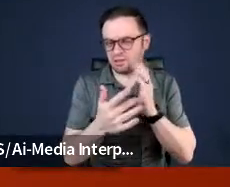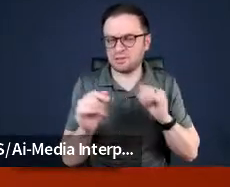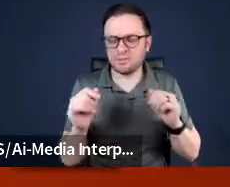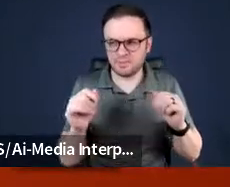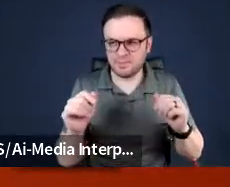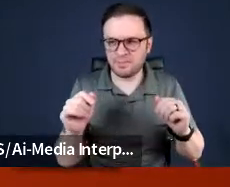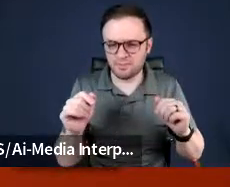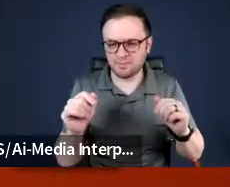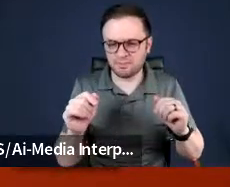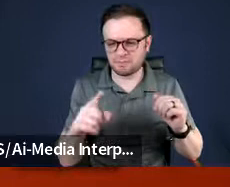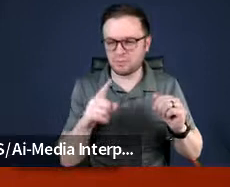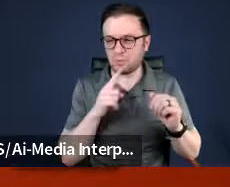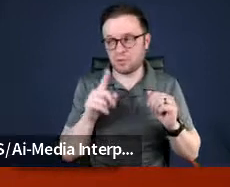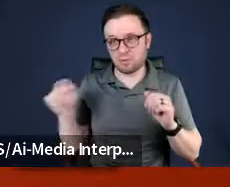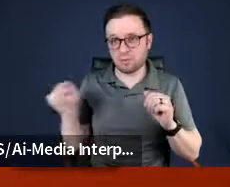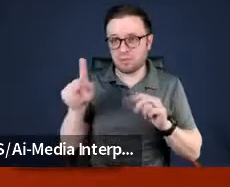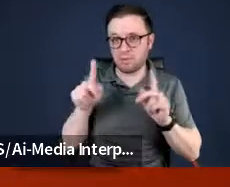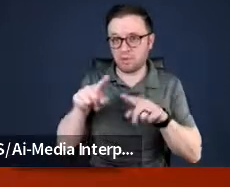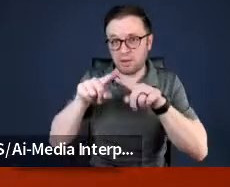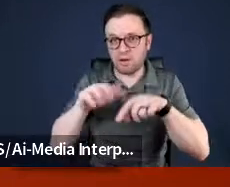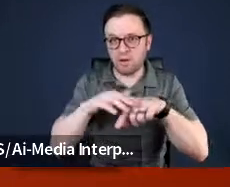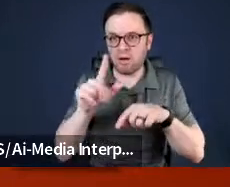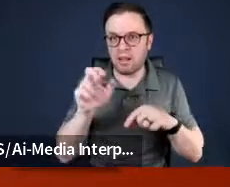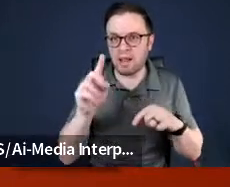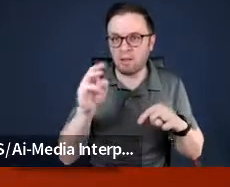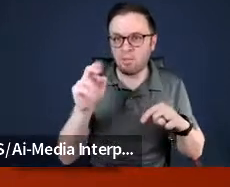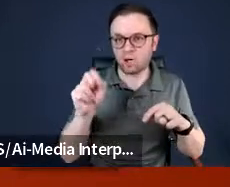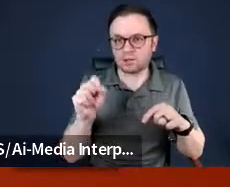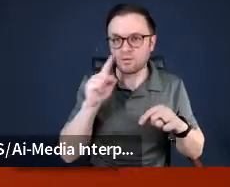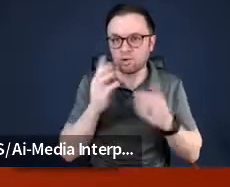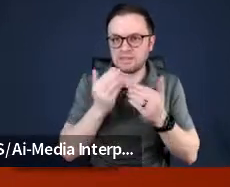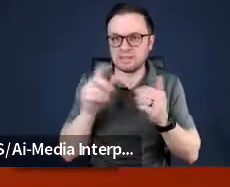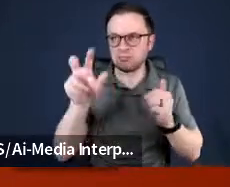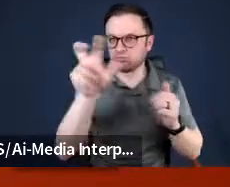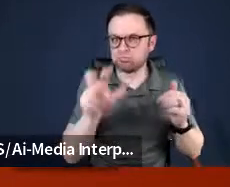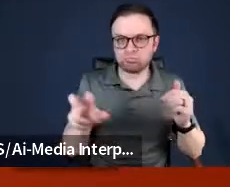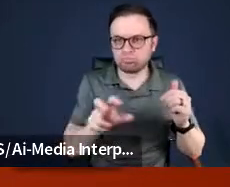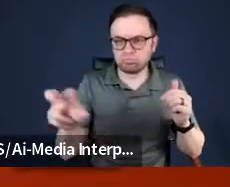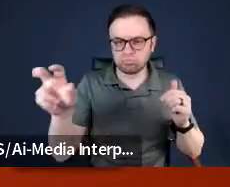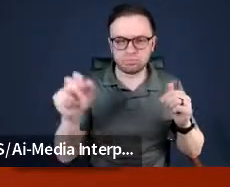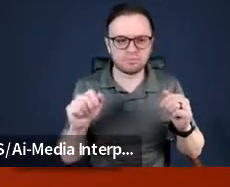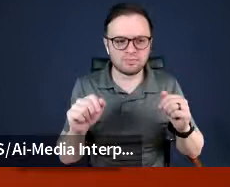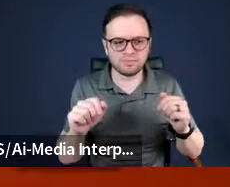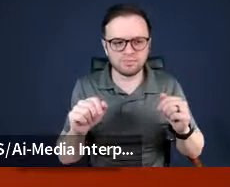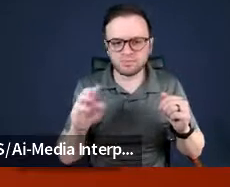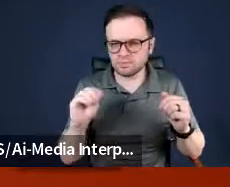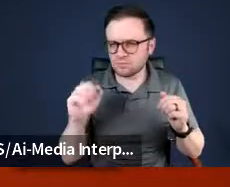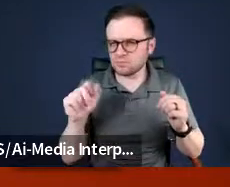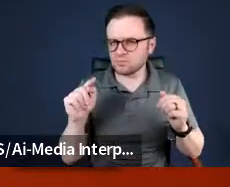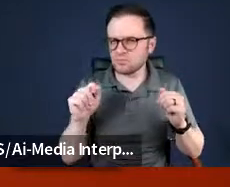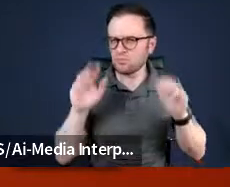and it's important to use those land marks as well, obviously assistive technologies rely on those landmarks.